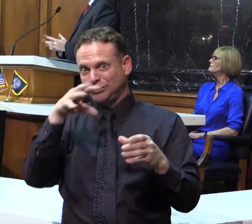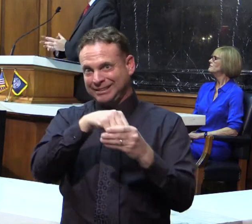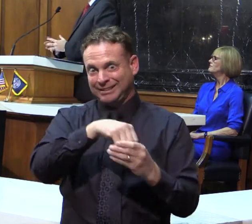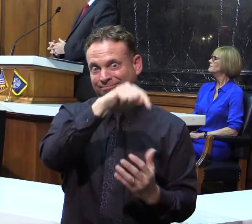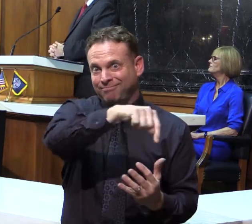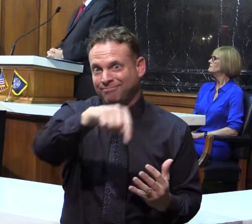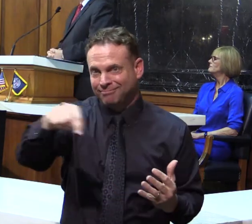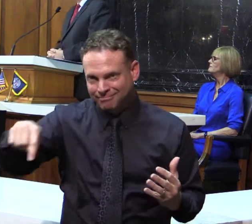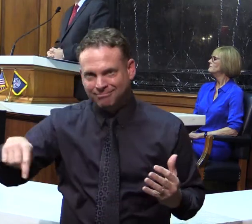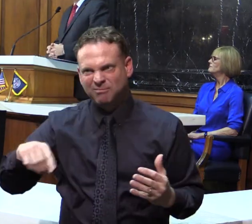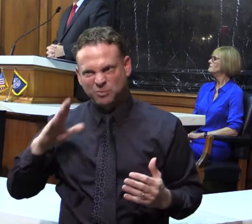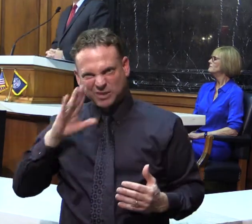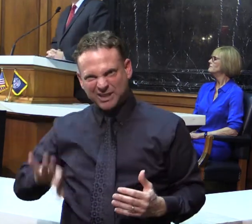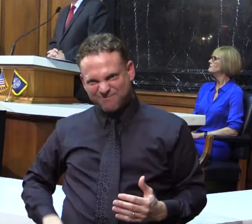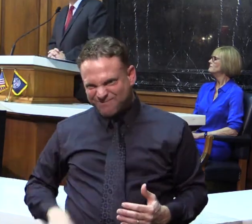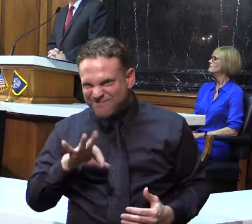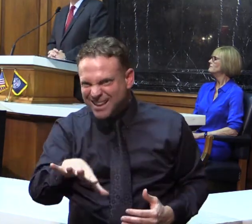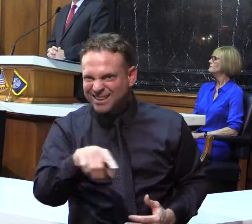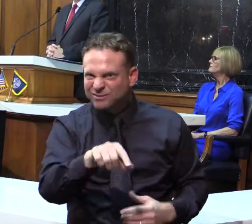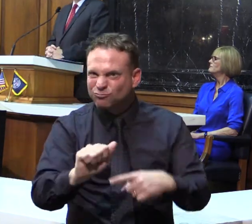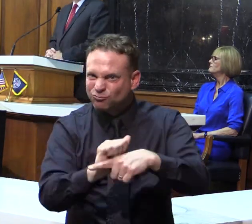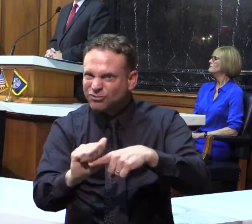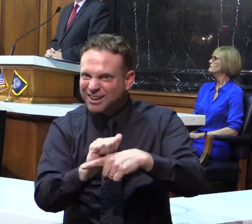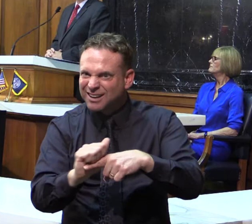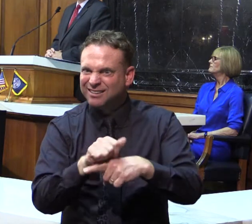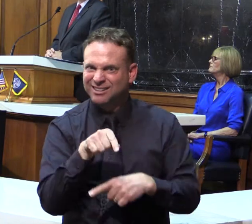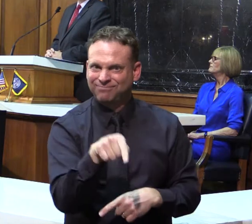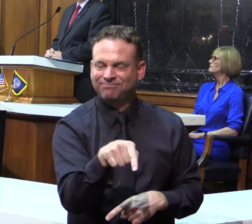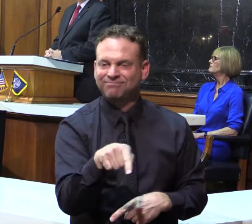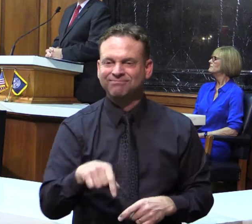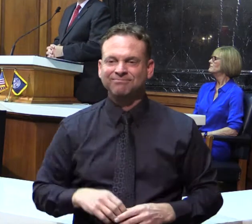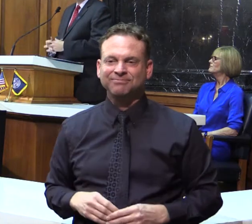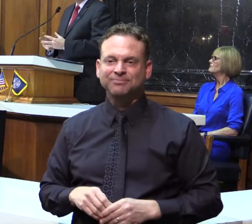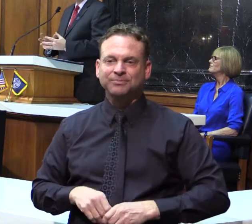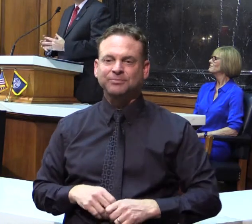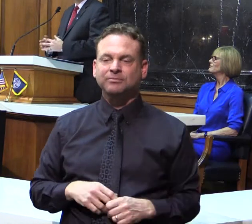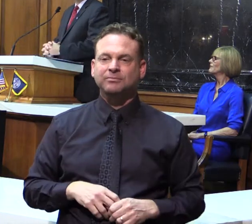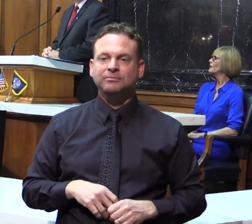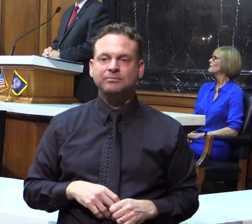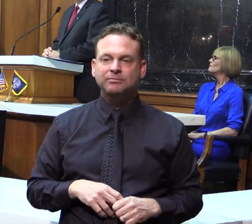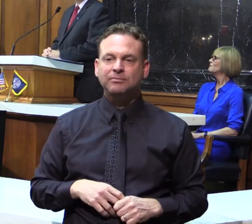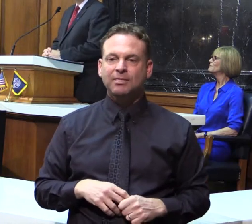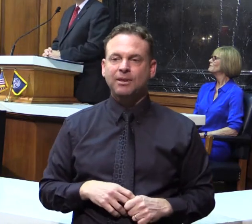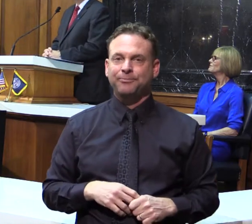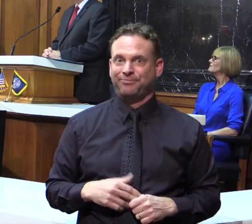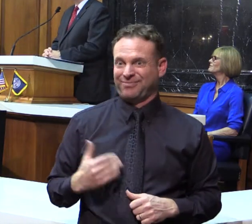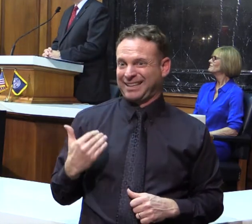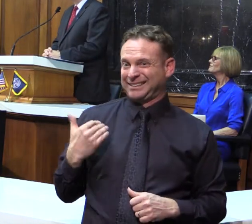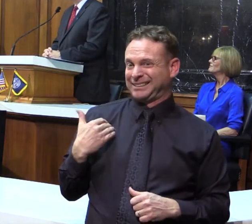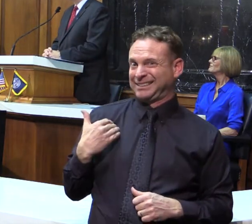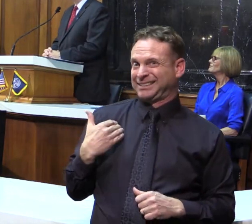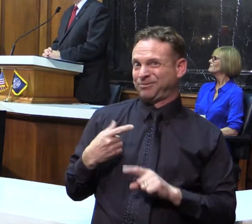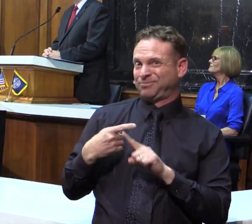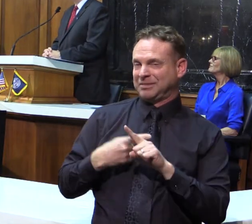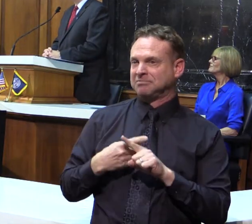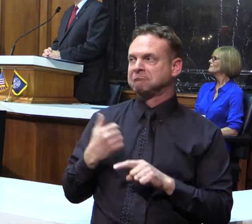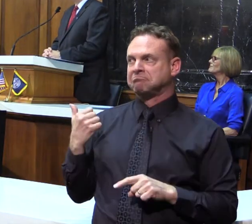I agreed to become the chairman of this terrific national program – that helps at-risk students complete their high school diplomas.